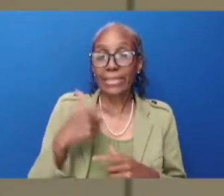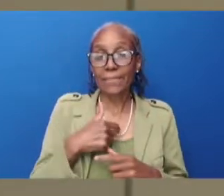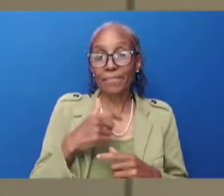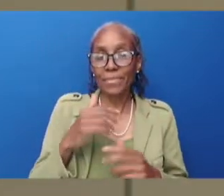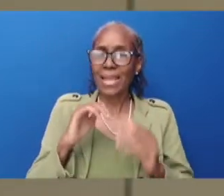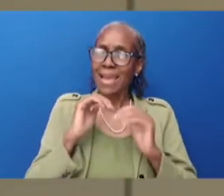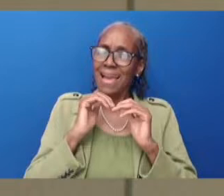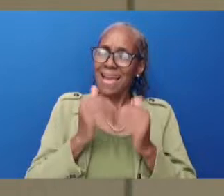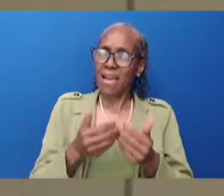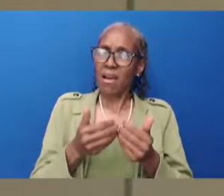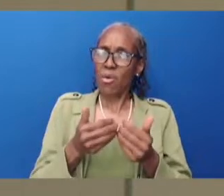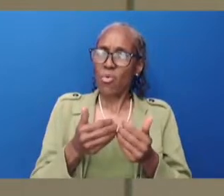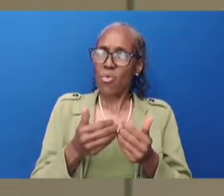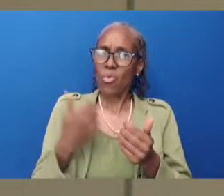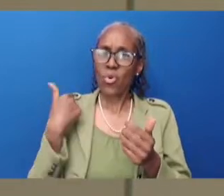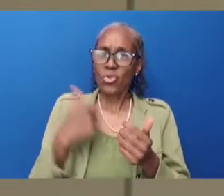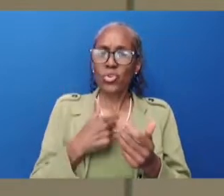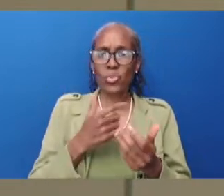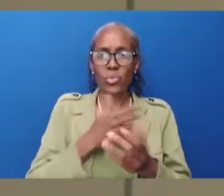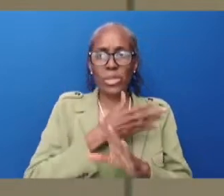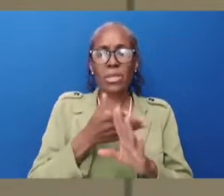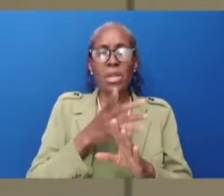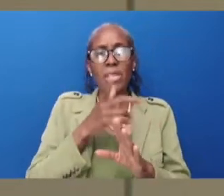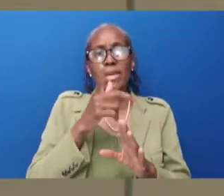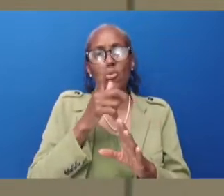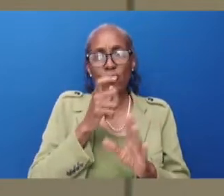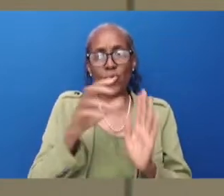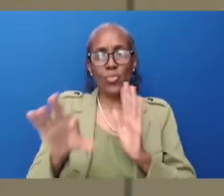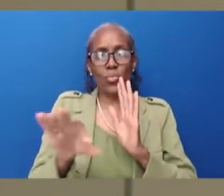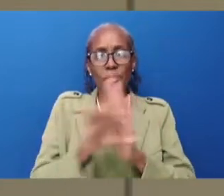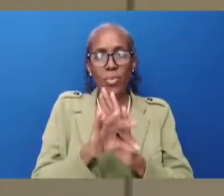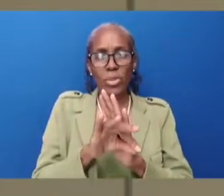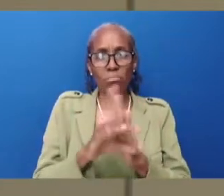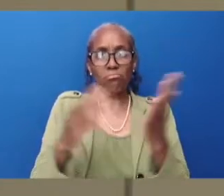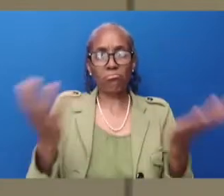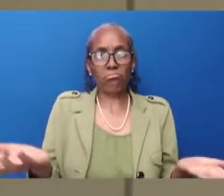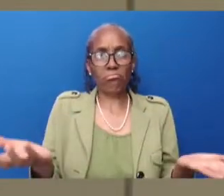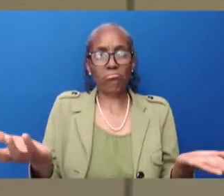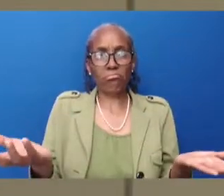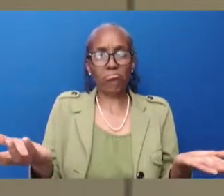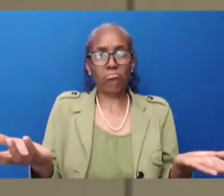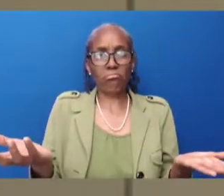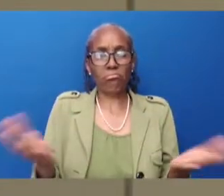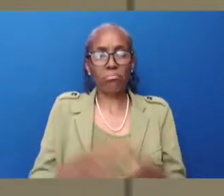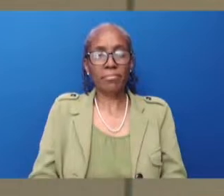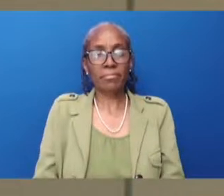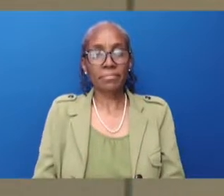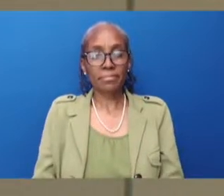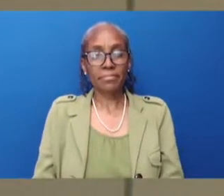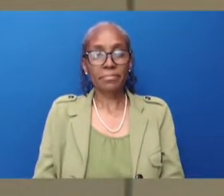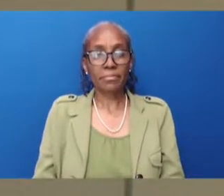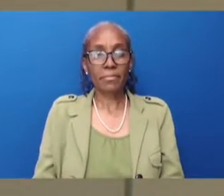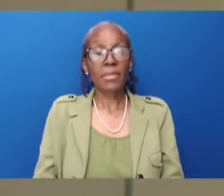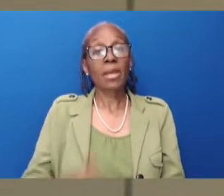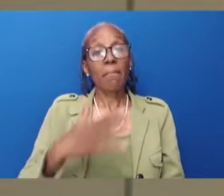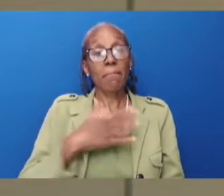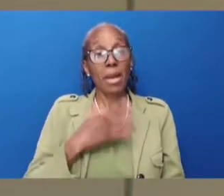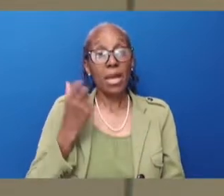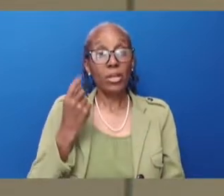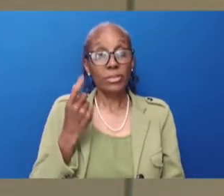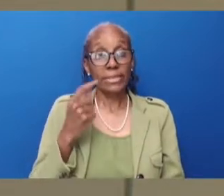I HAVE A QUESTION, BECAUSE WE'VE